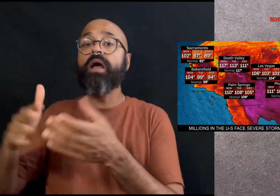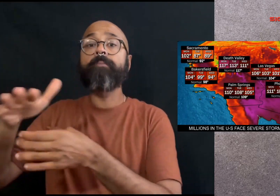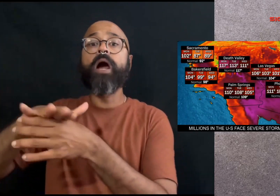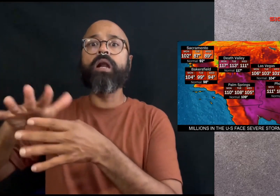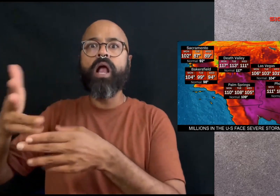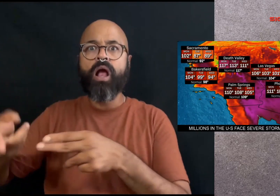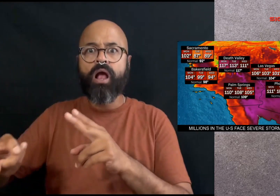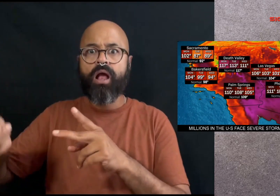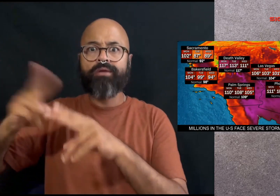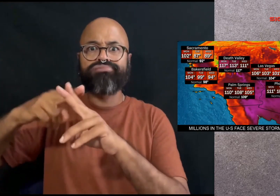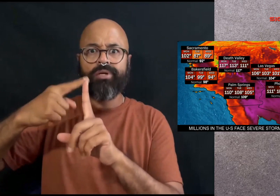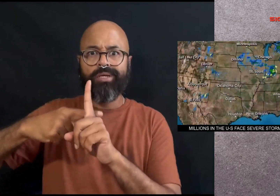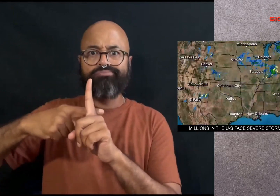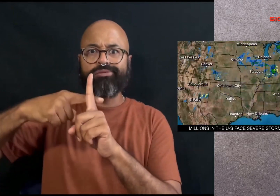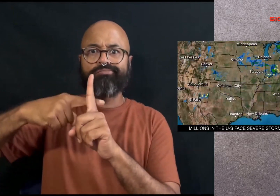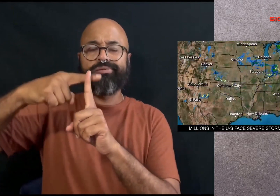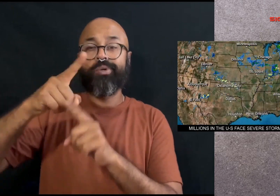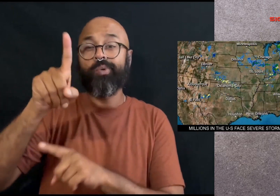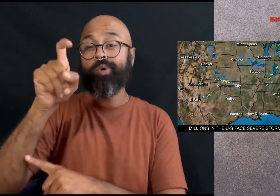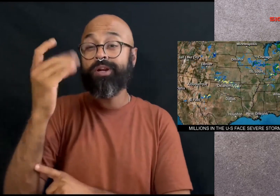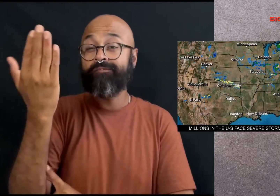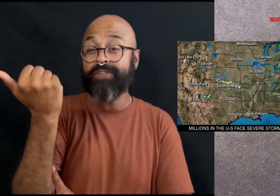With some areas getting up to 115 degrees.